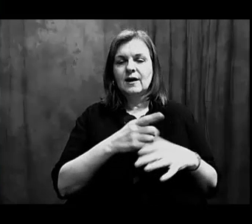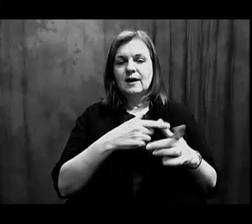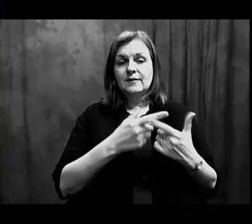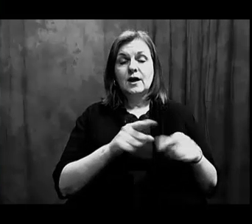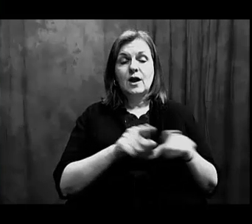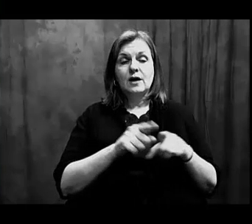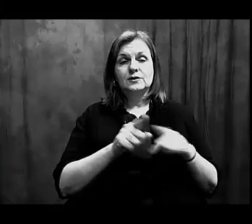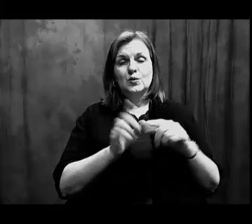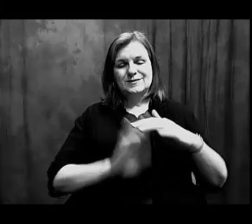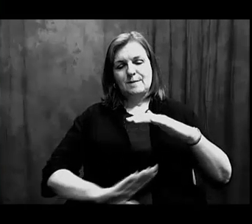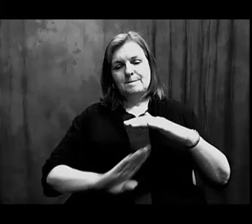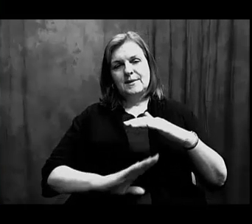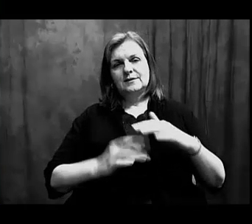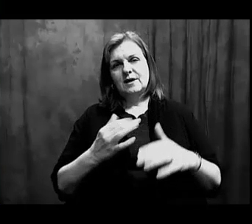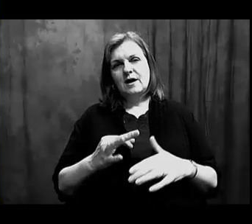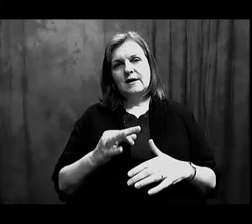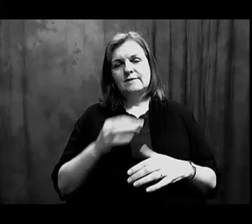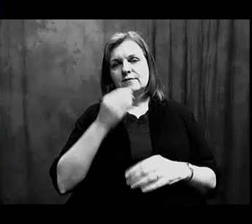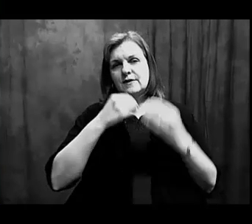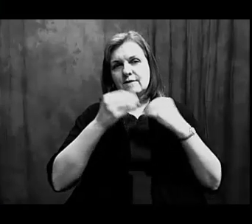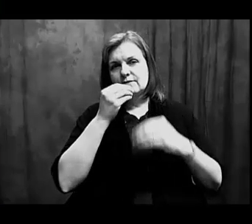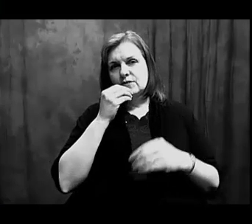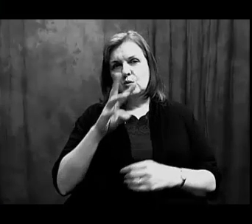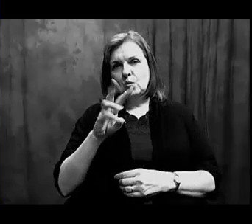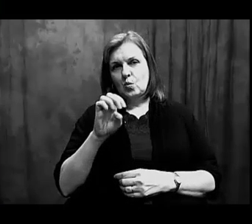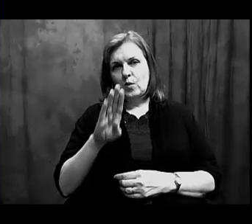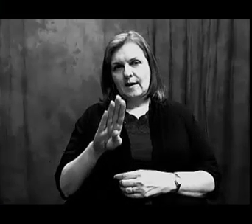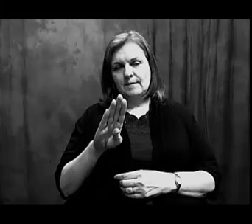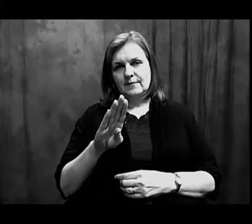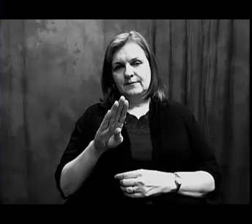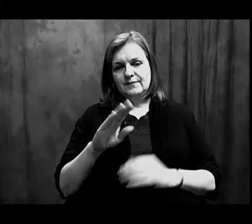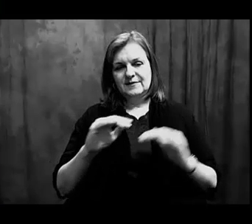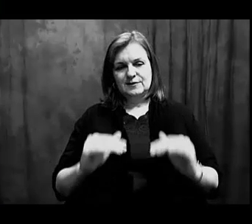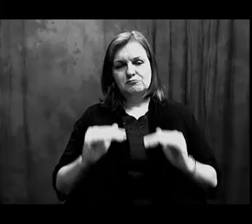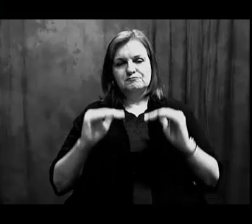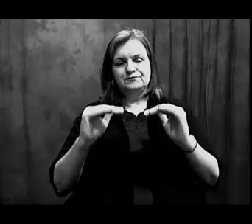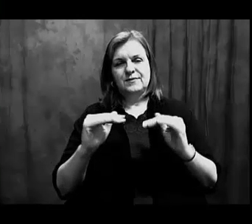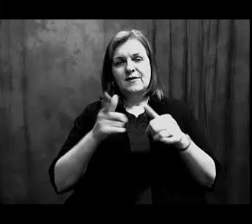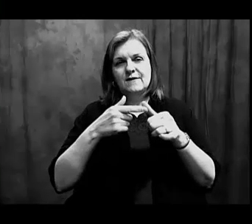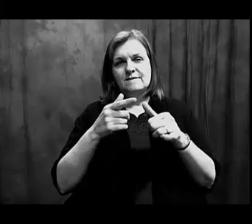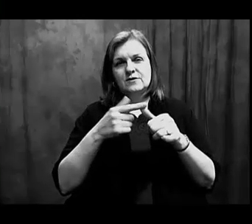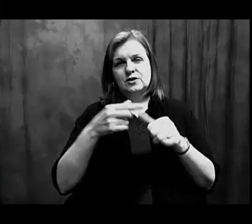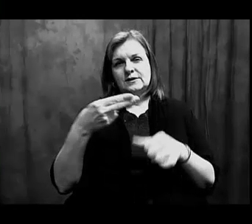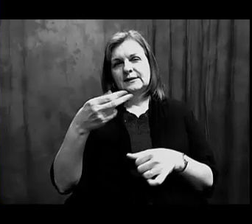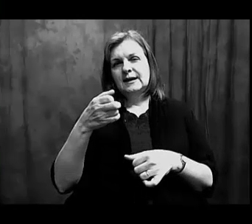because our first heterotrophs that we're gonna look at